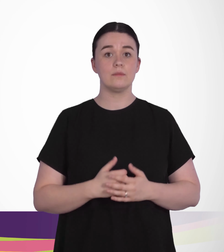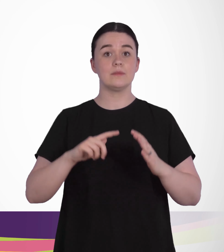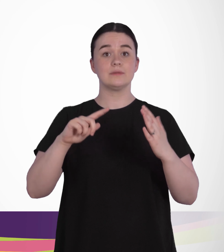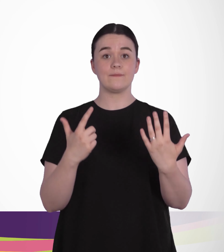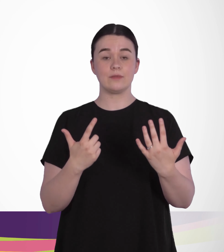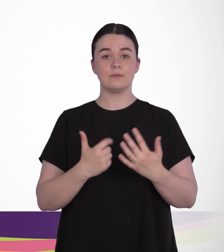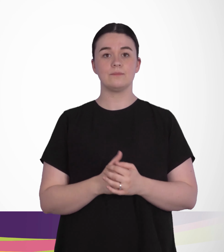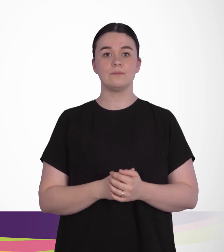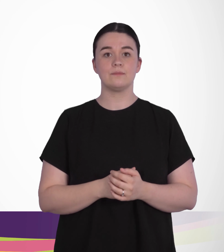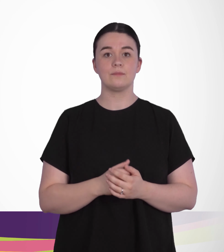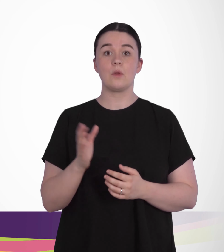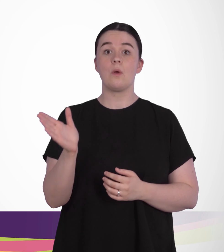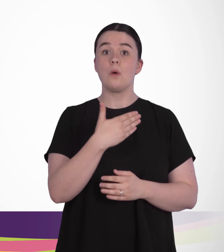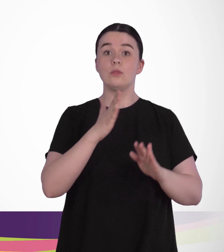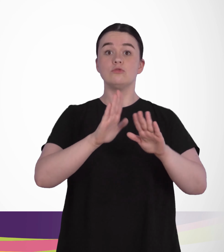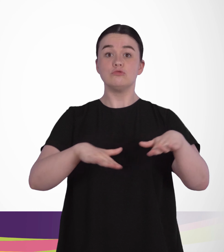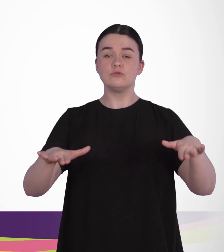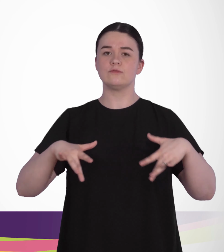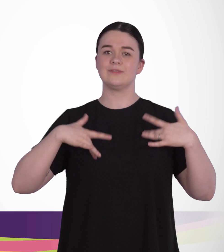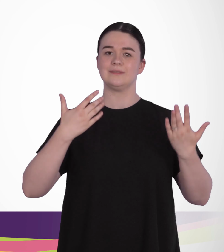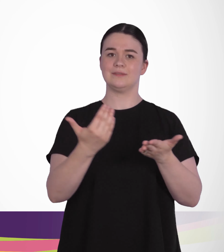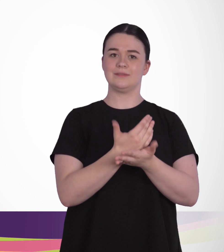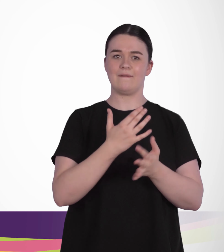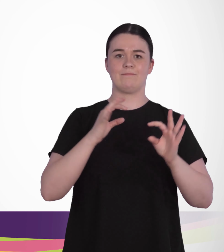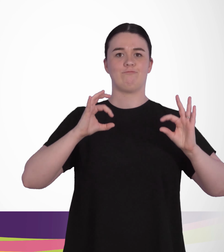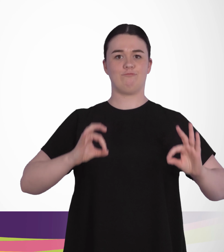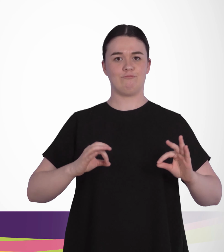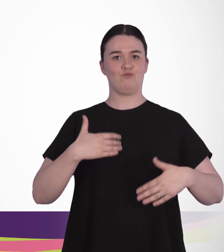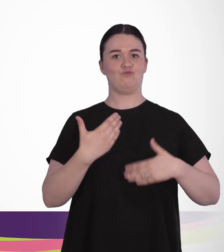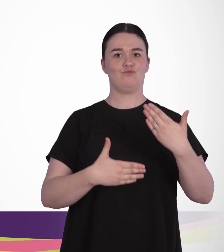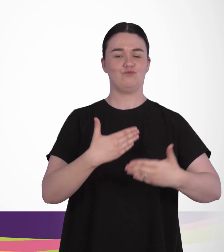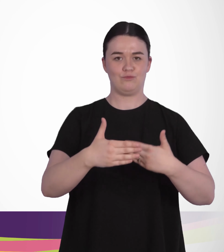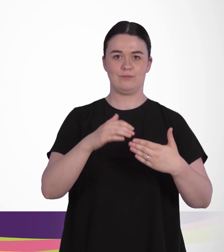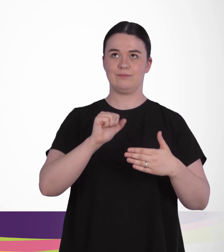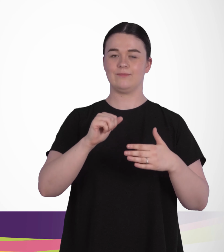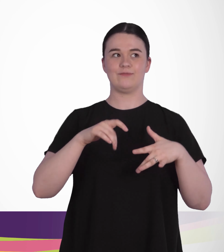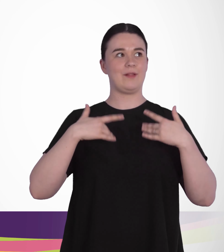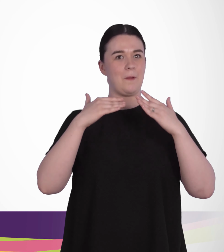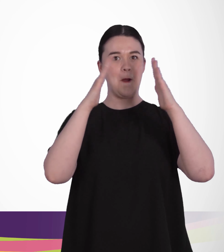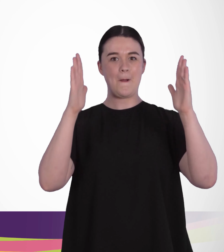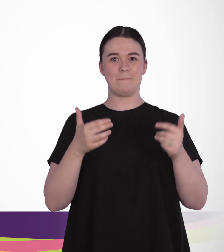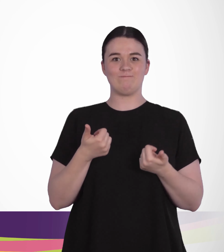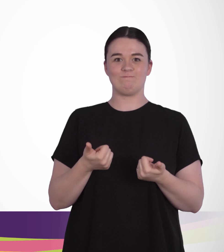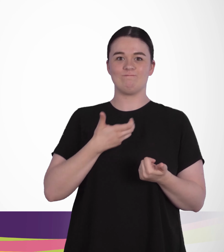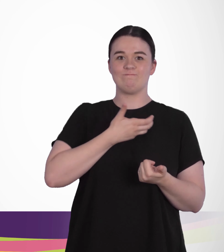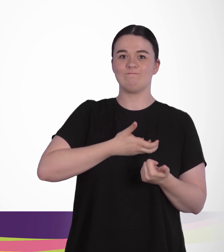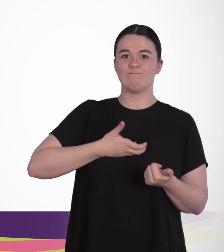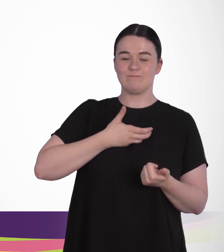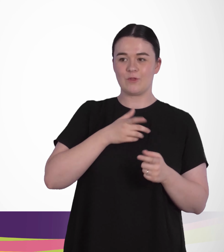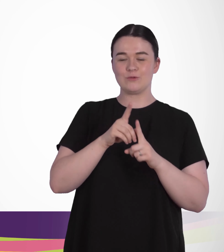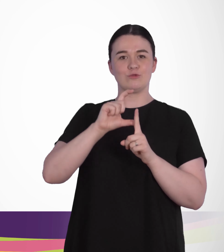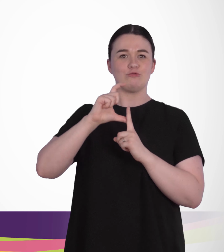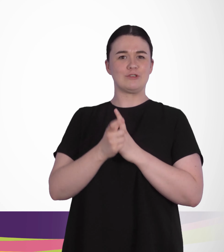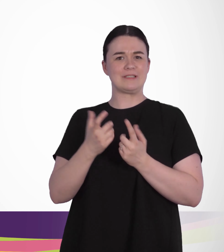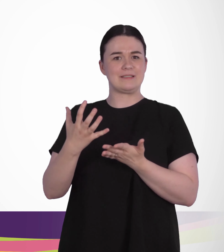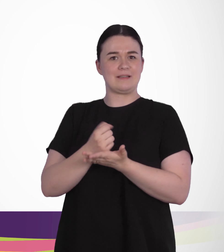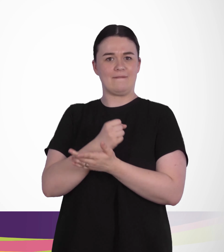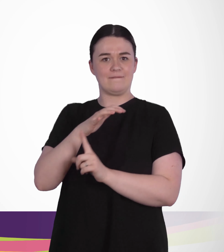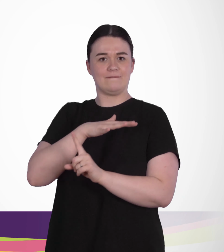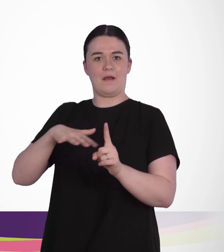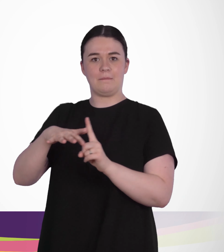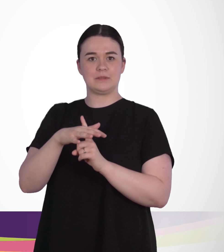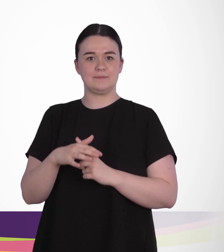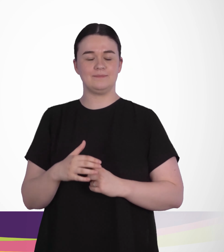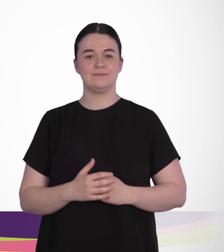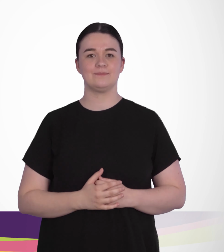• All children are safe and secure. All children should have safe homes and culturally safe environments.